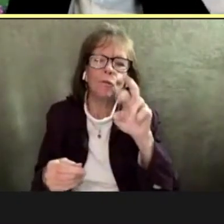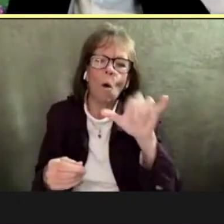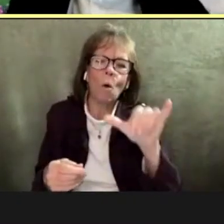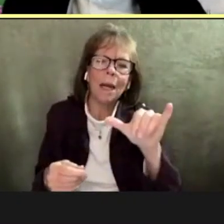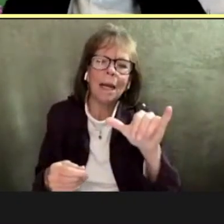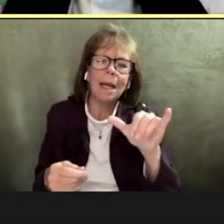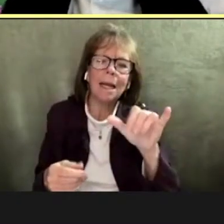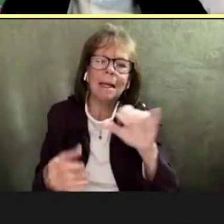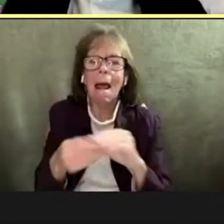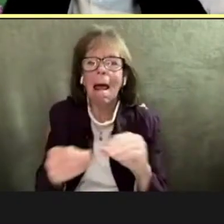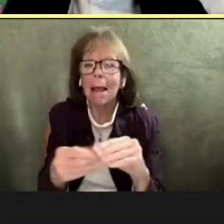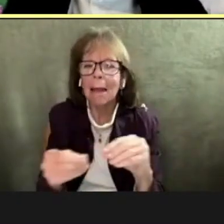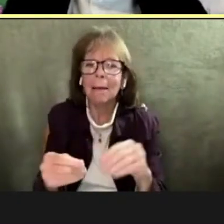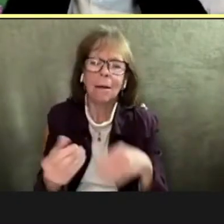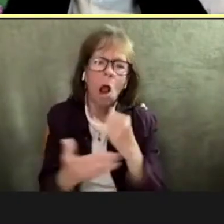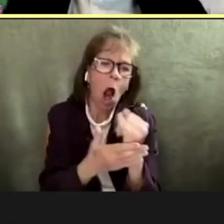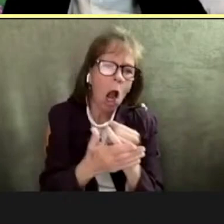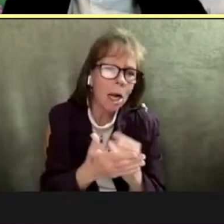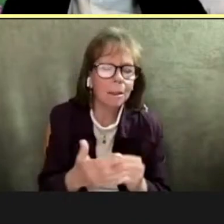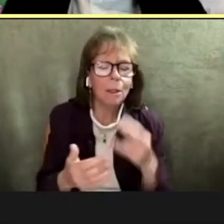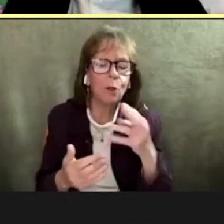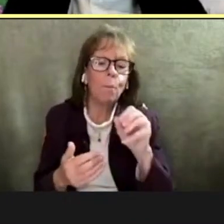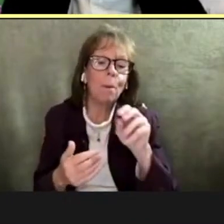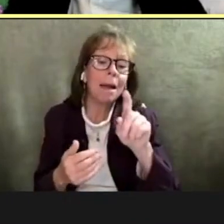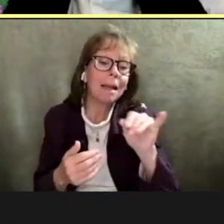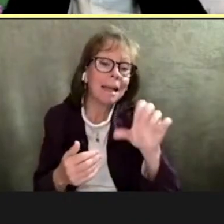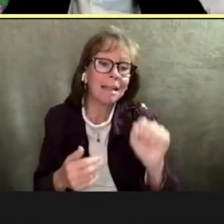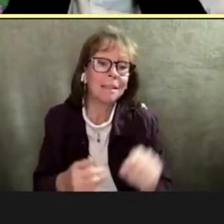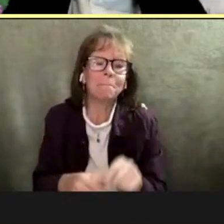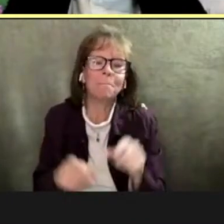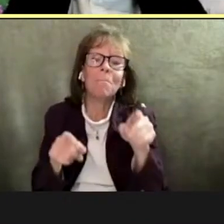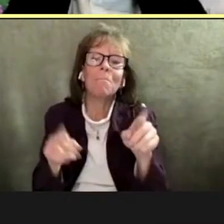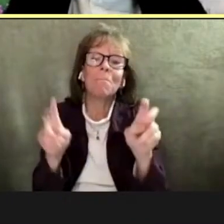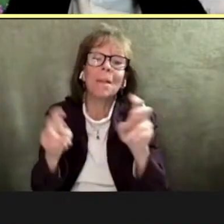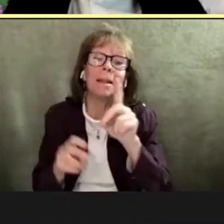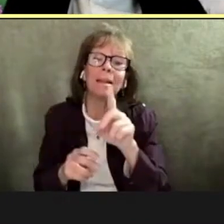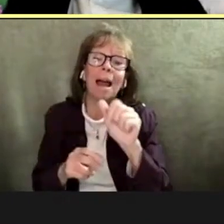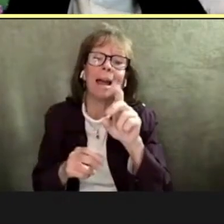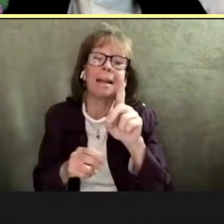Didactics also hopes to provide an opportunity for people doing good work